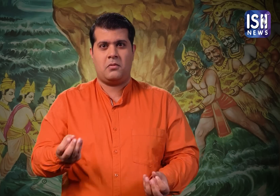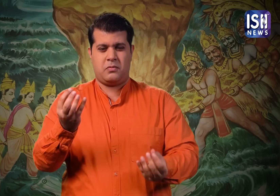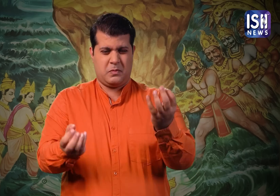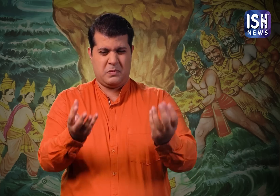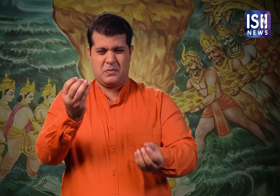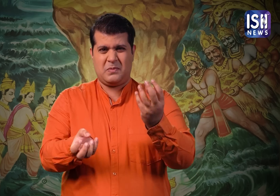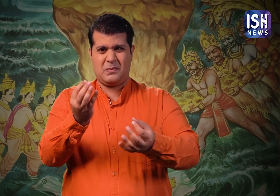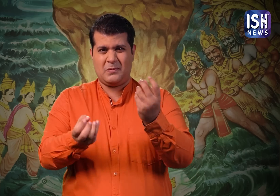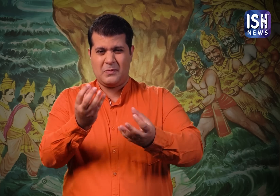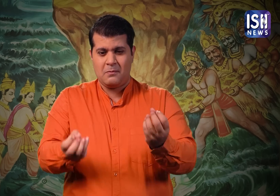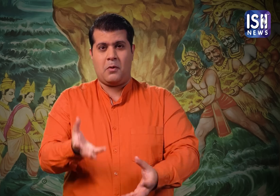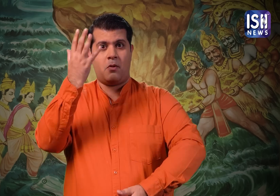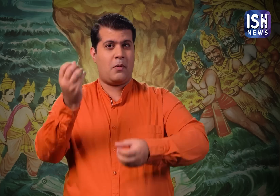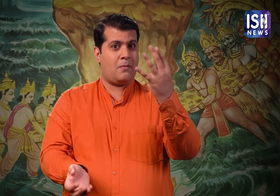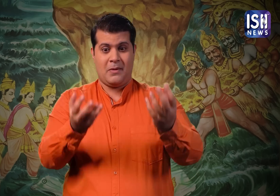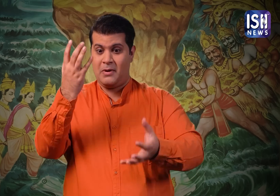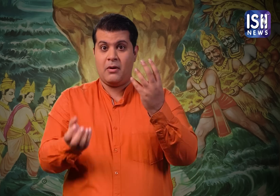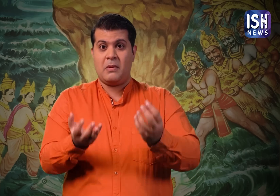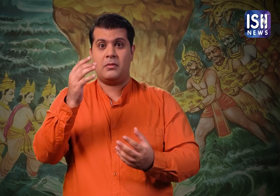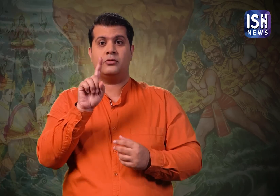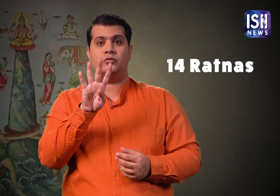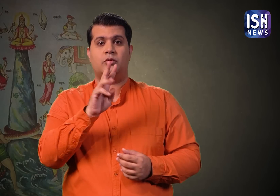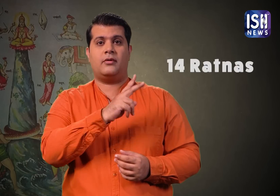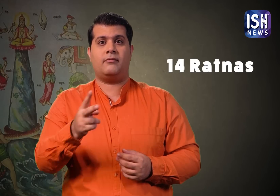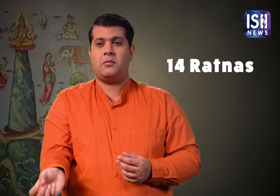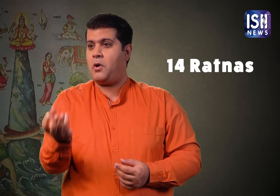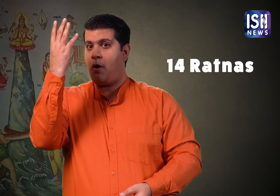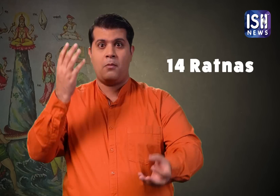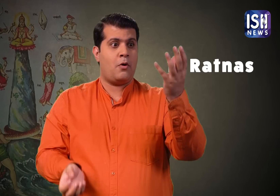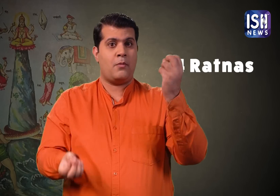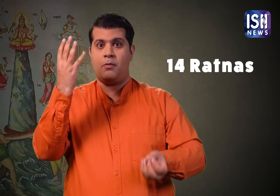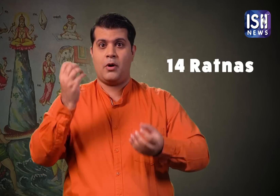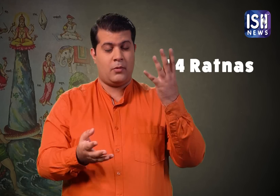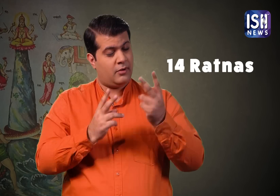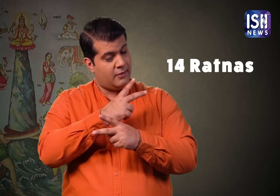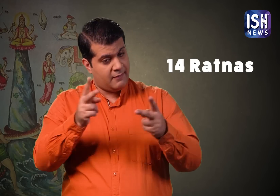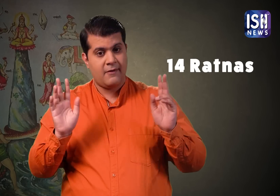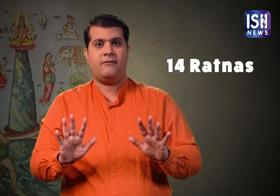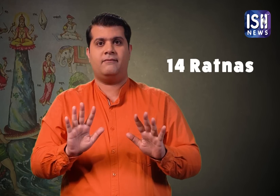As they churned the ocean, 14 precious items, or ratnas, emerged.